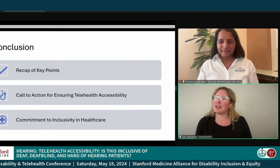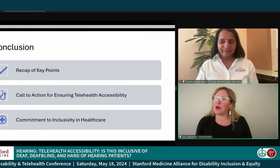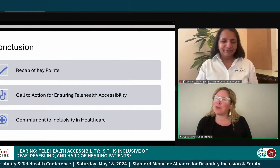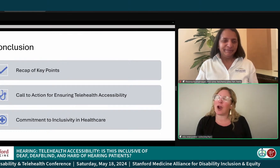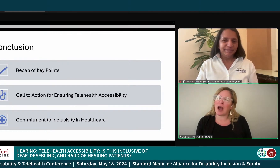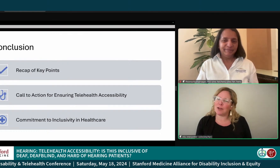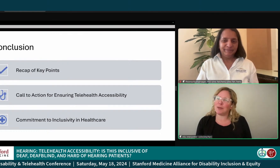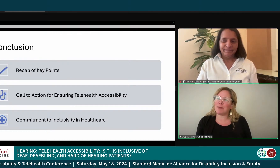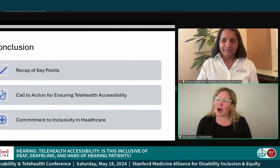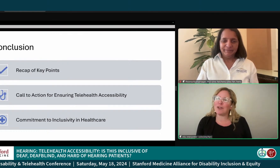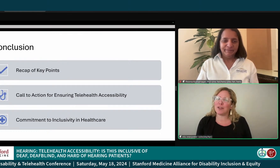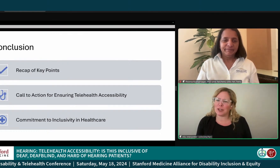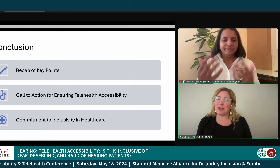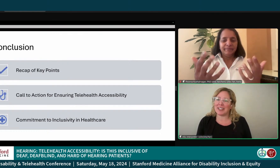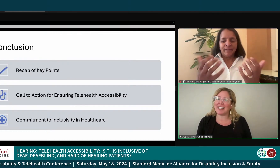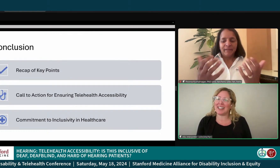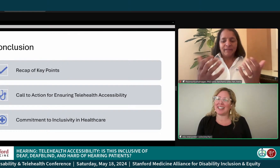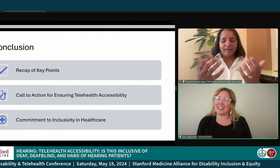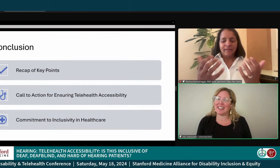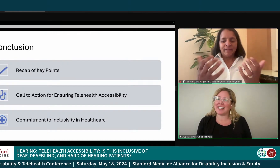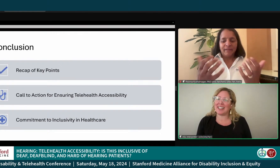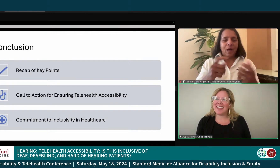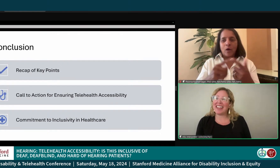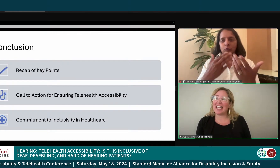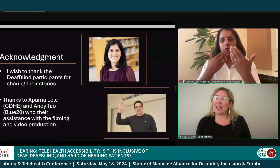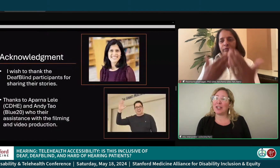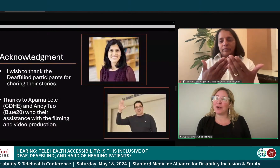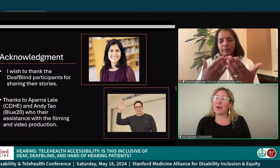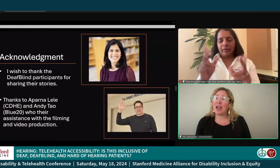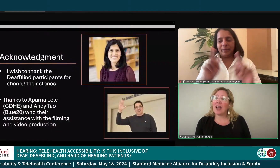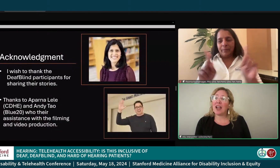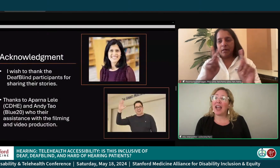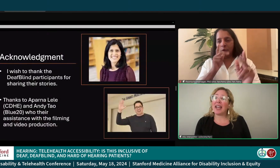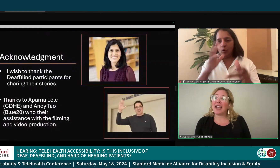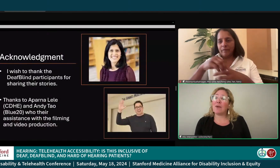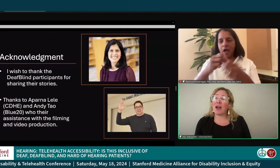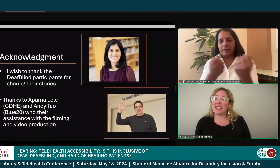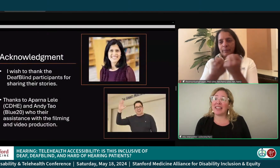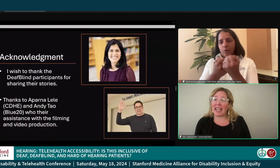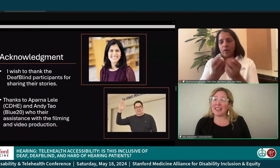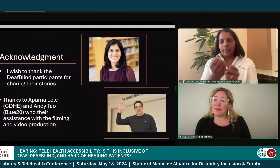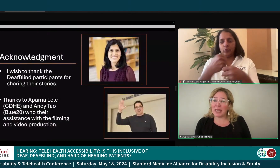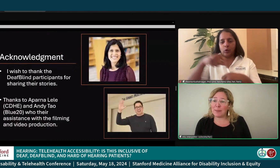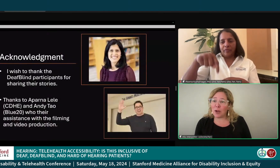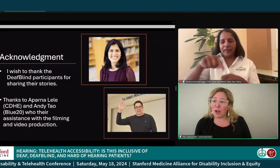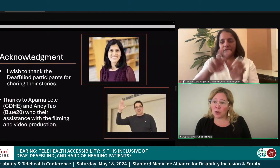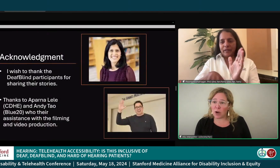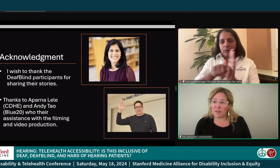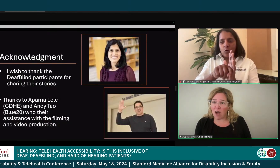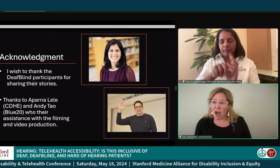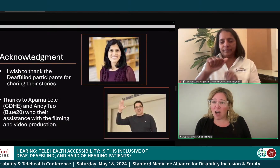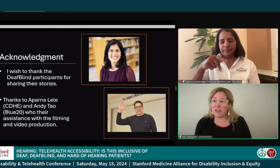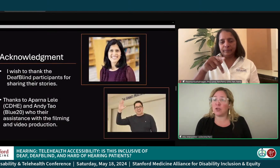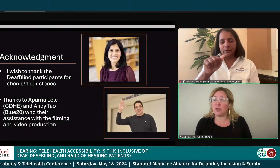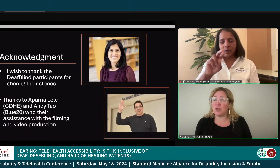so proud to be part of the community, thank you. And I want to thank the people who are involved,